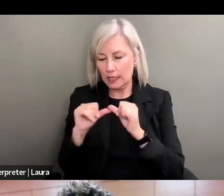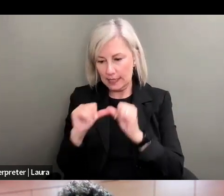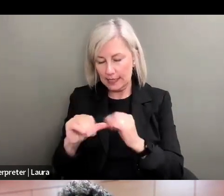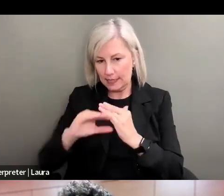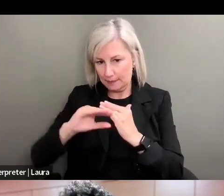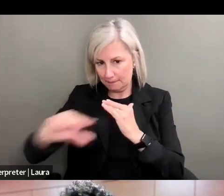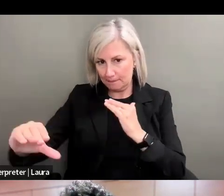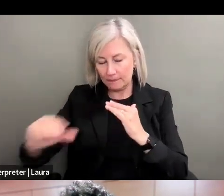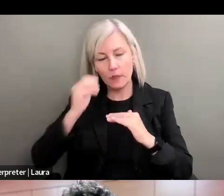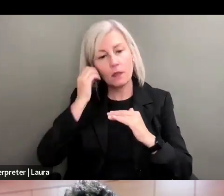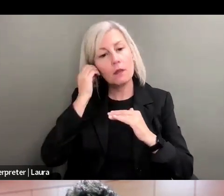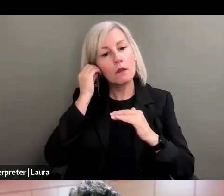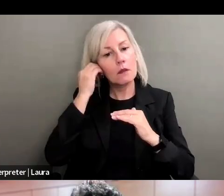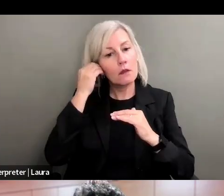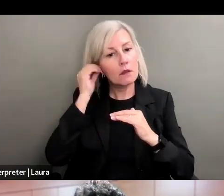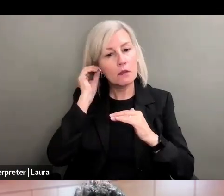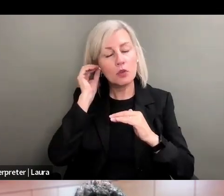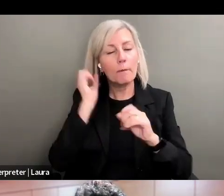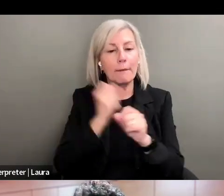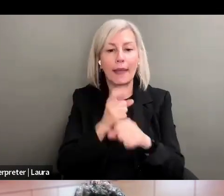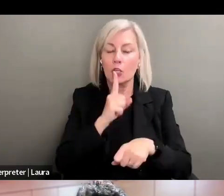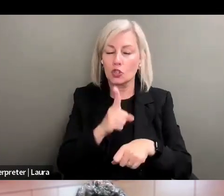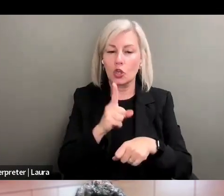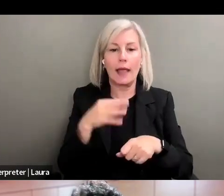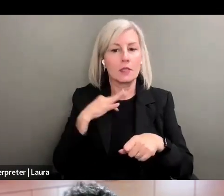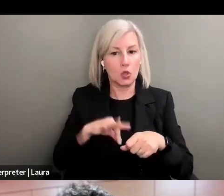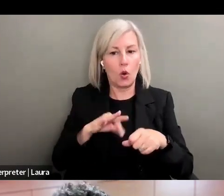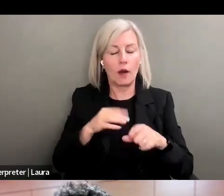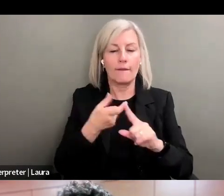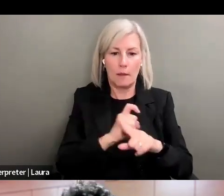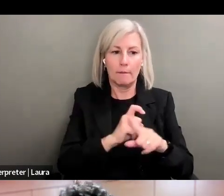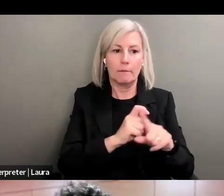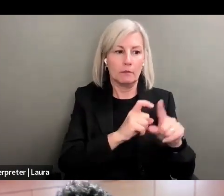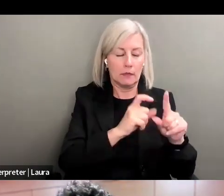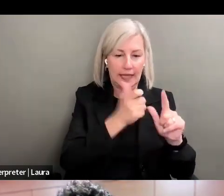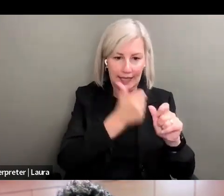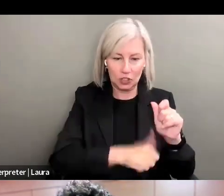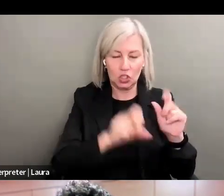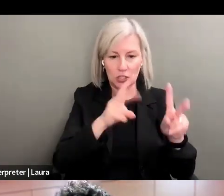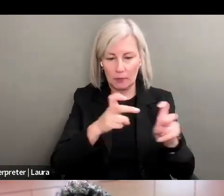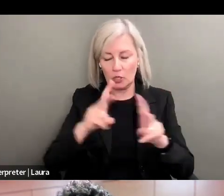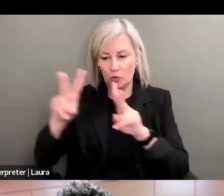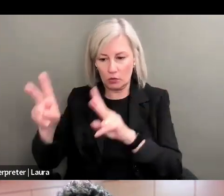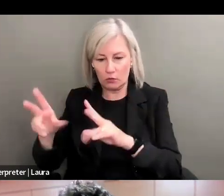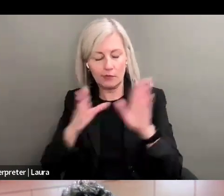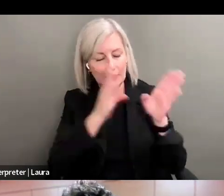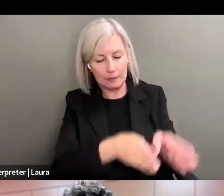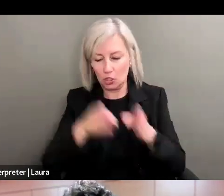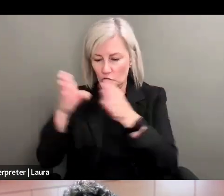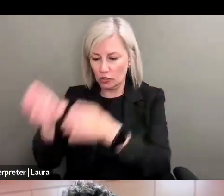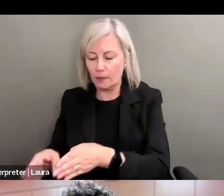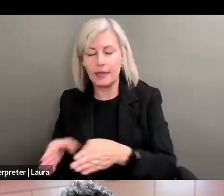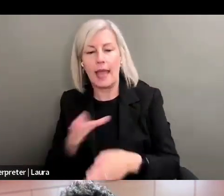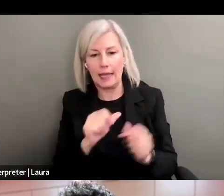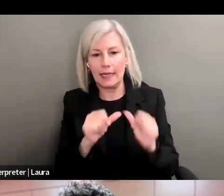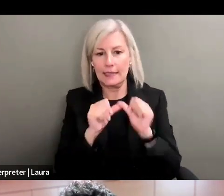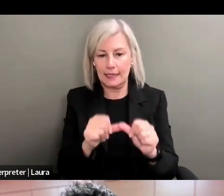So, making sure that I'm scoring from like subject to subject and within subject very consistently when I'm completing them.